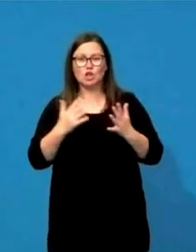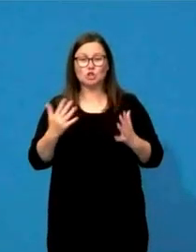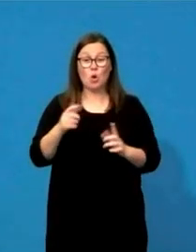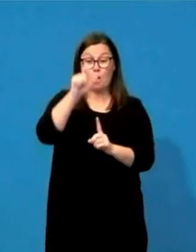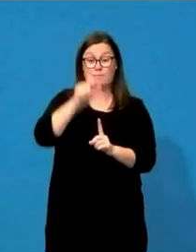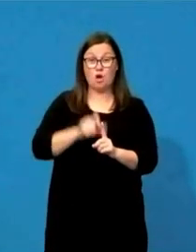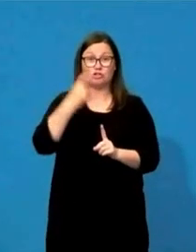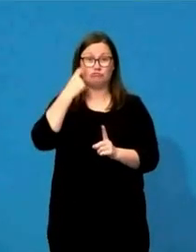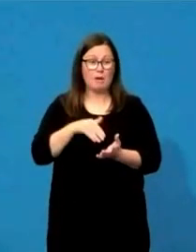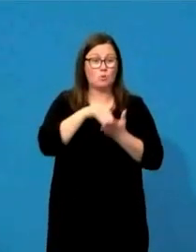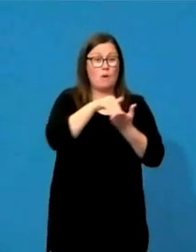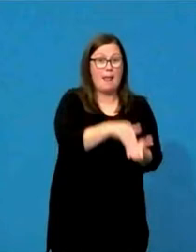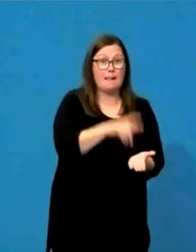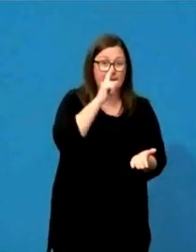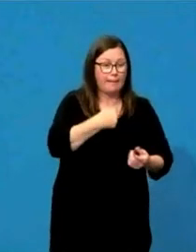but they don't understand it and they don't have that support.